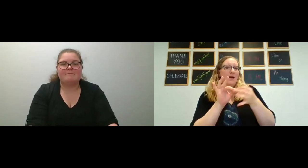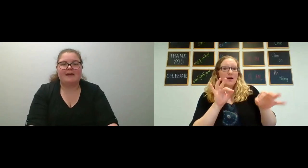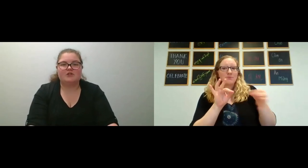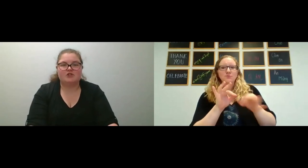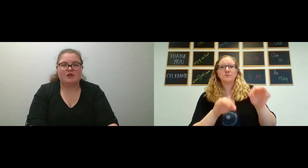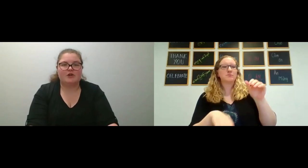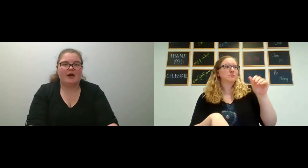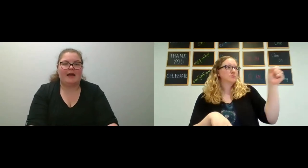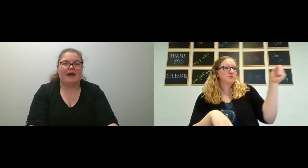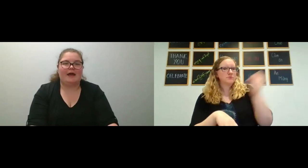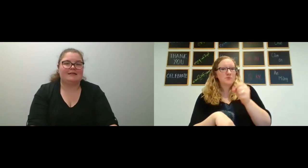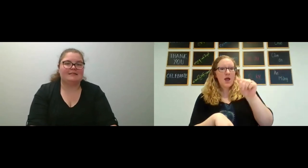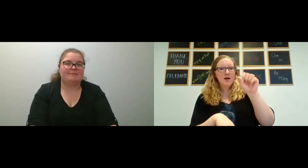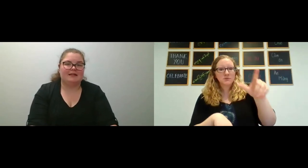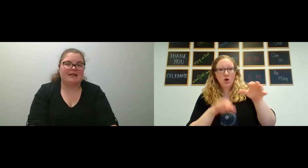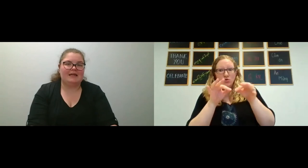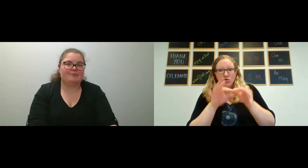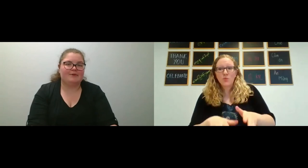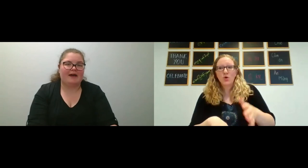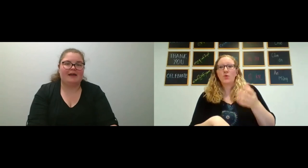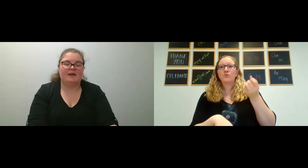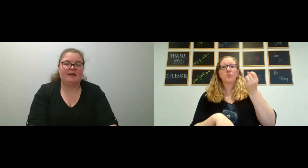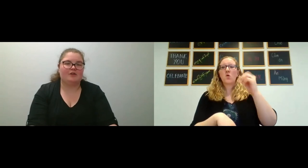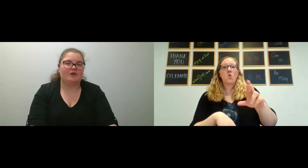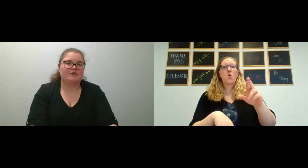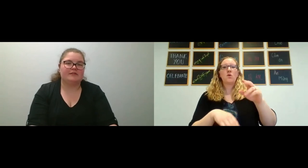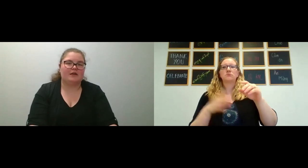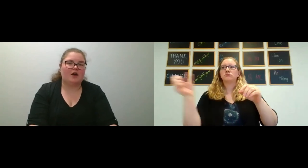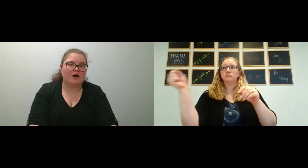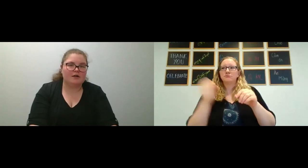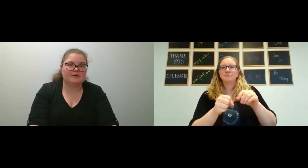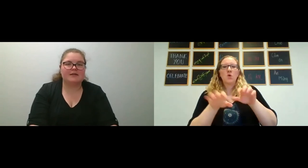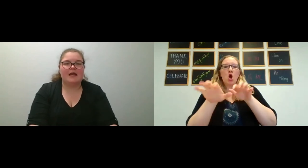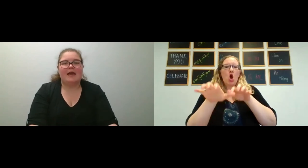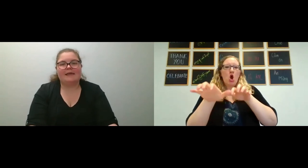make sure accessibility is provided either using CART,